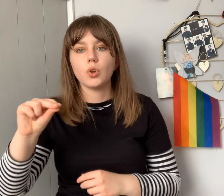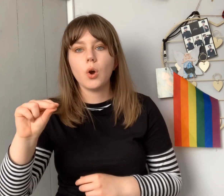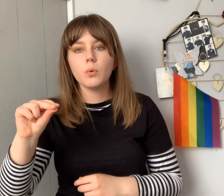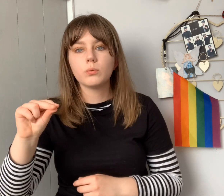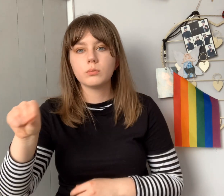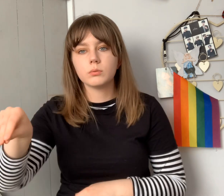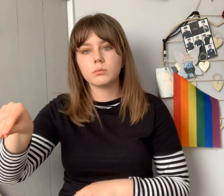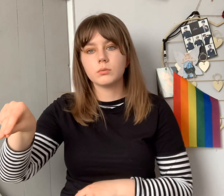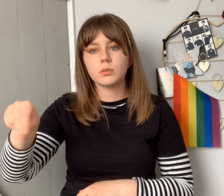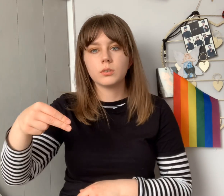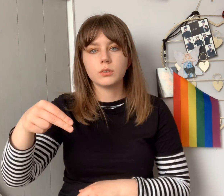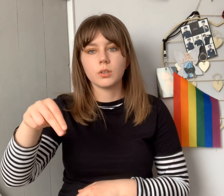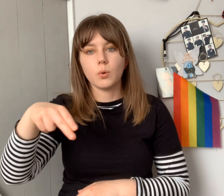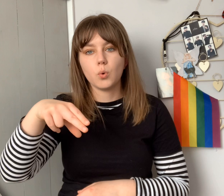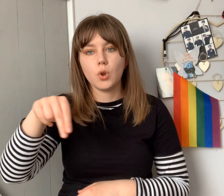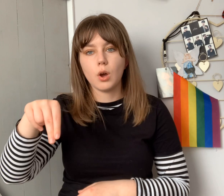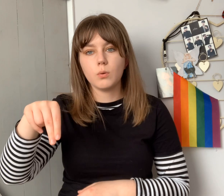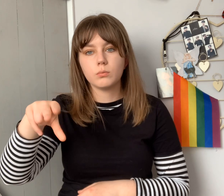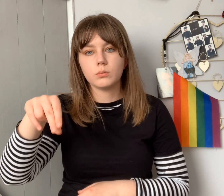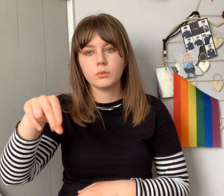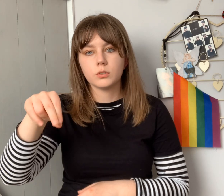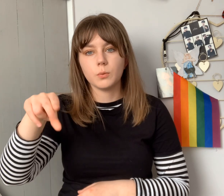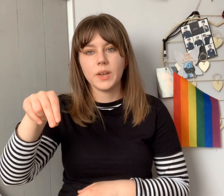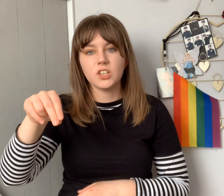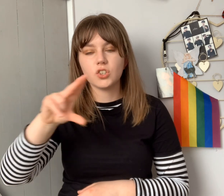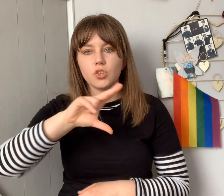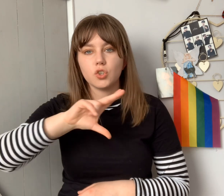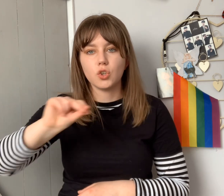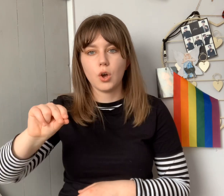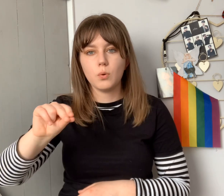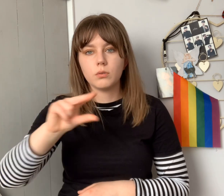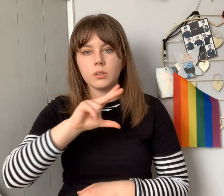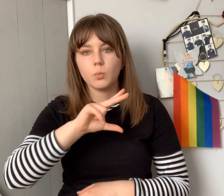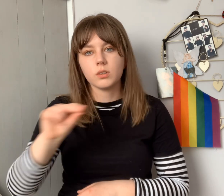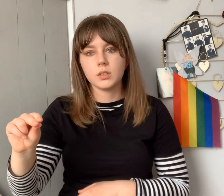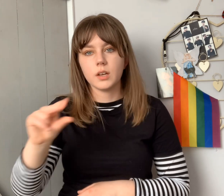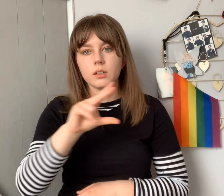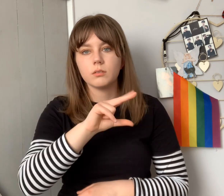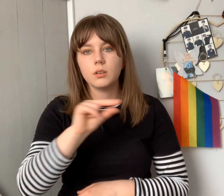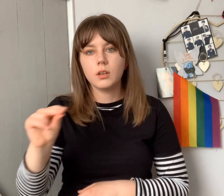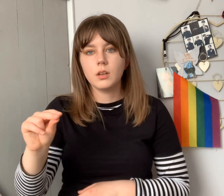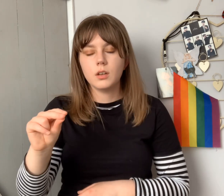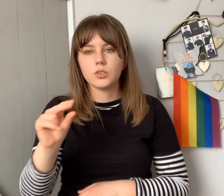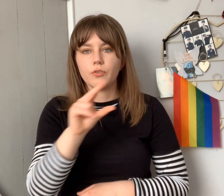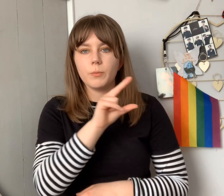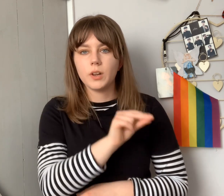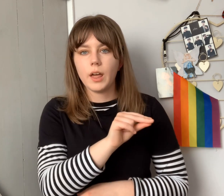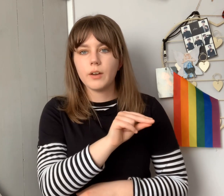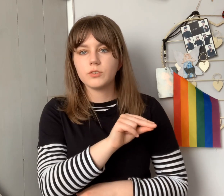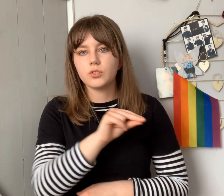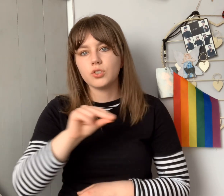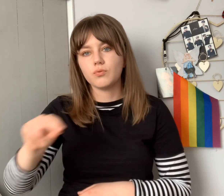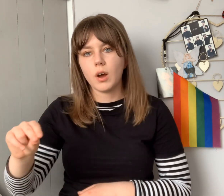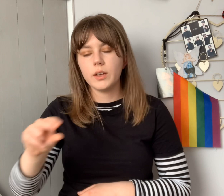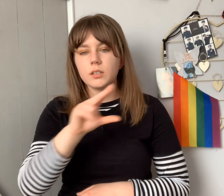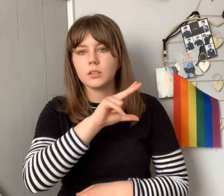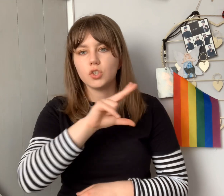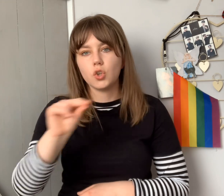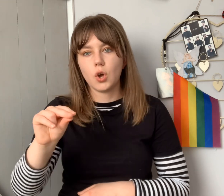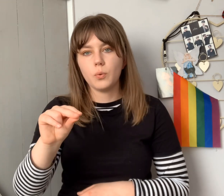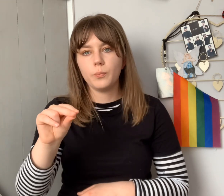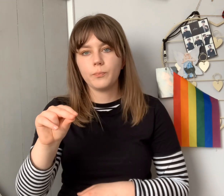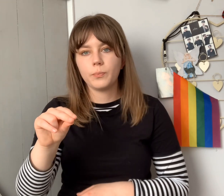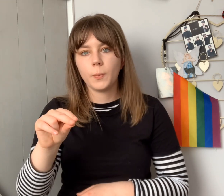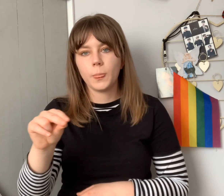"No" Pinch, slide from your left to your right